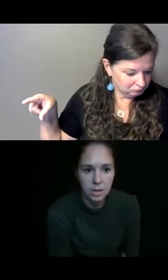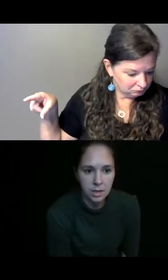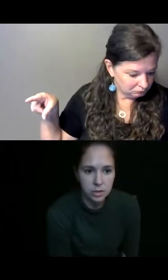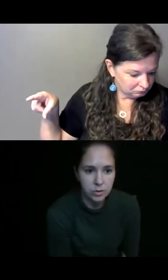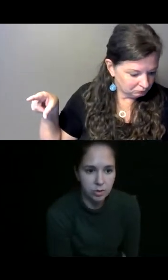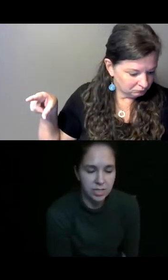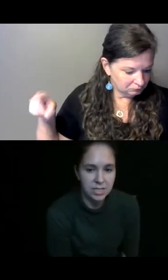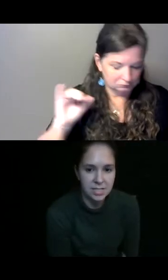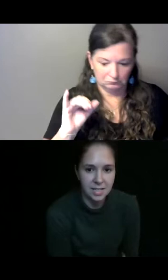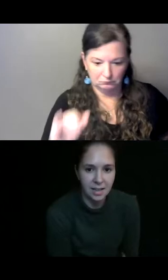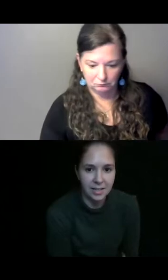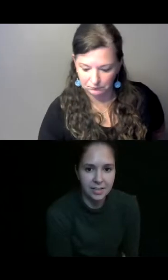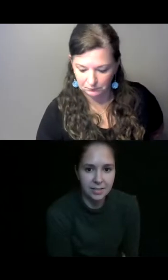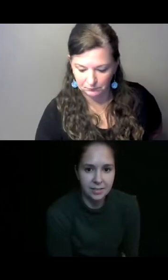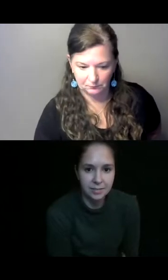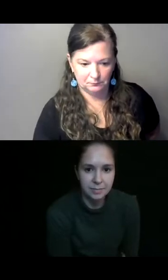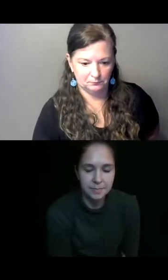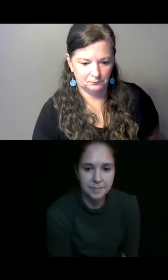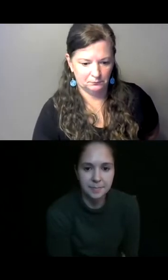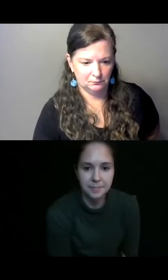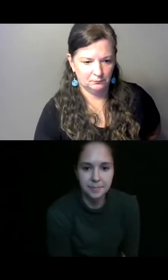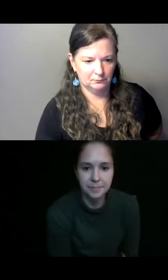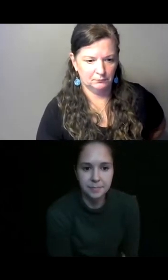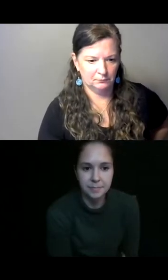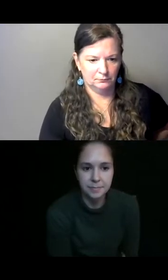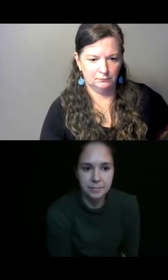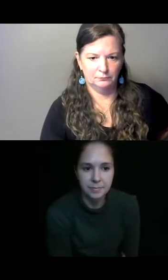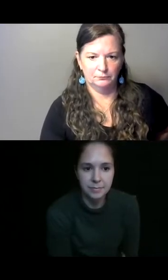and you can read this slide